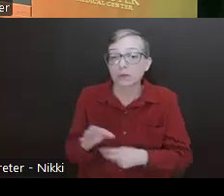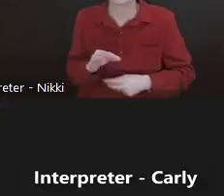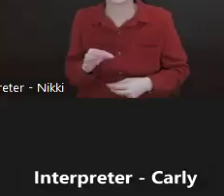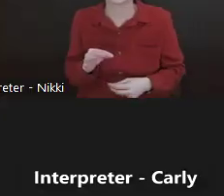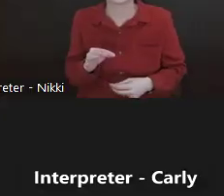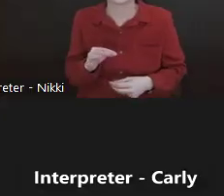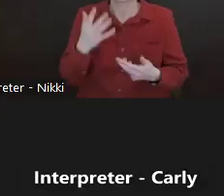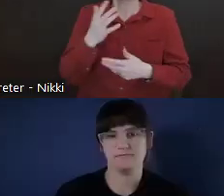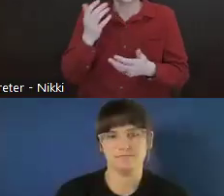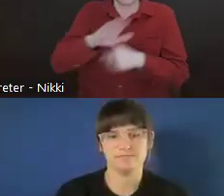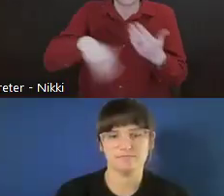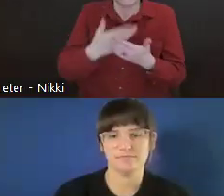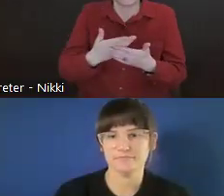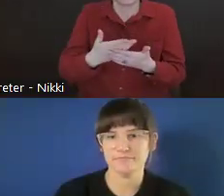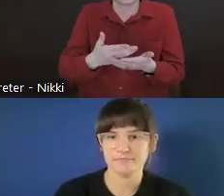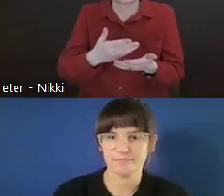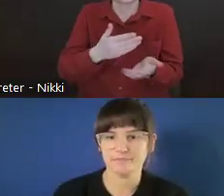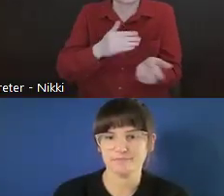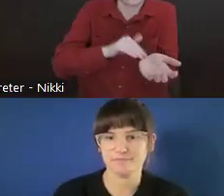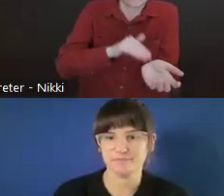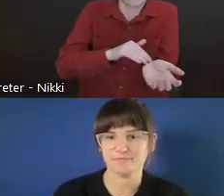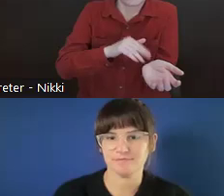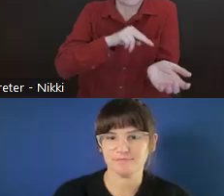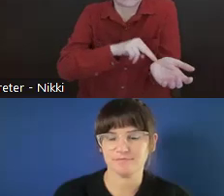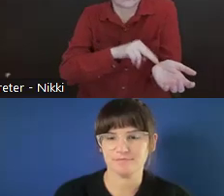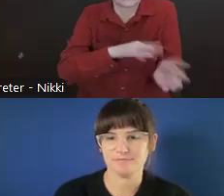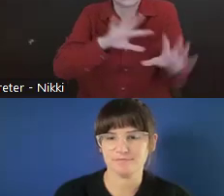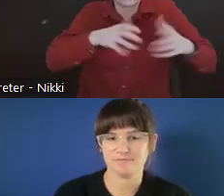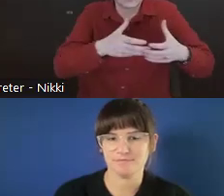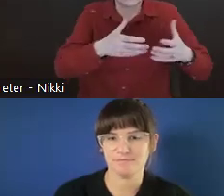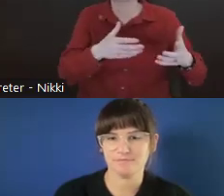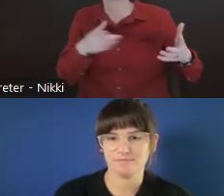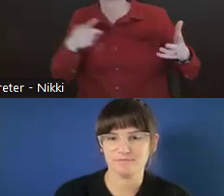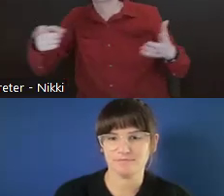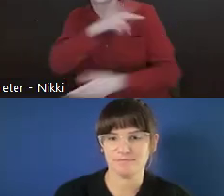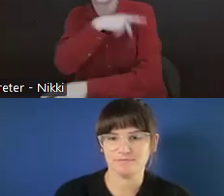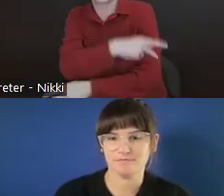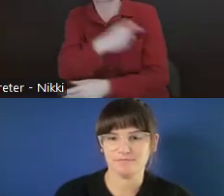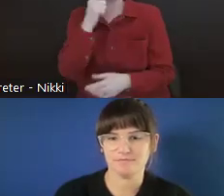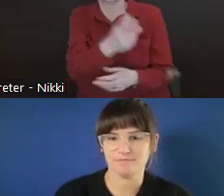patient never actually sees the psychologist or the psychiatrist but gets kind of expert informed